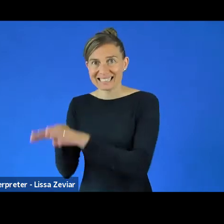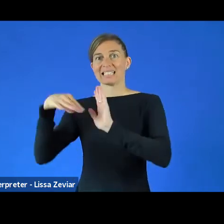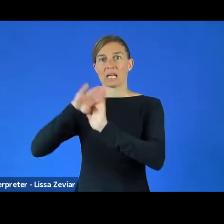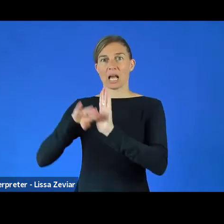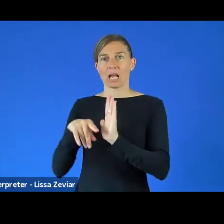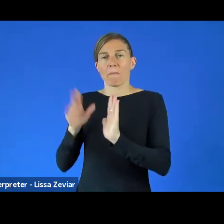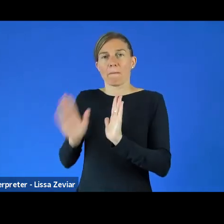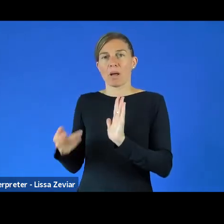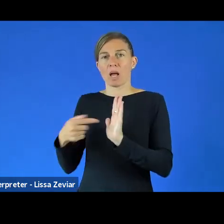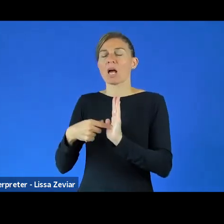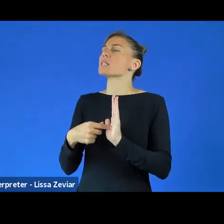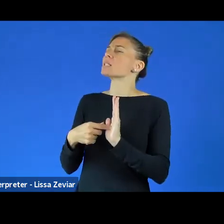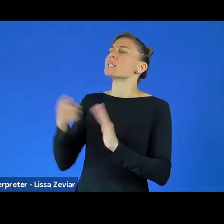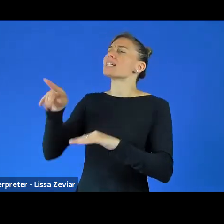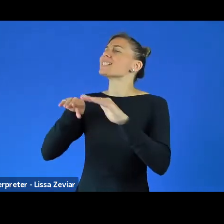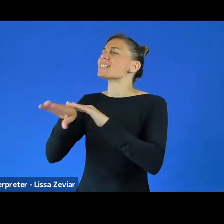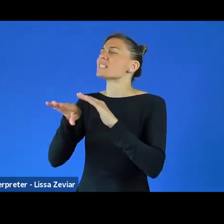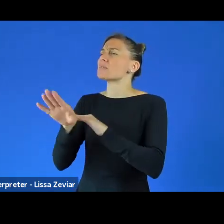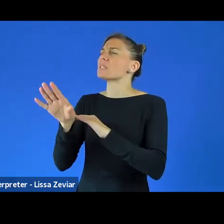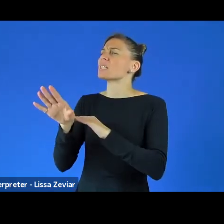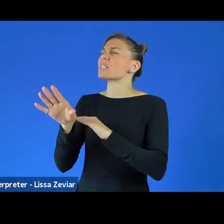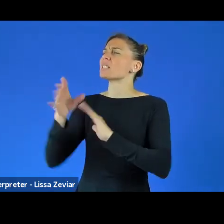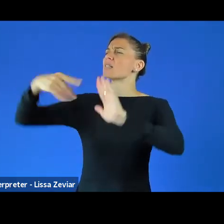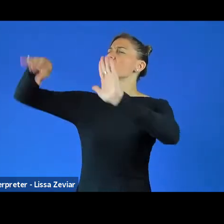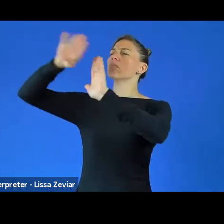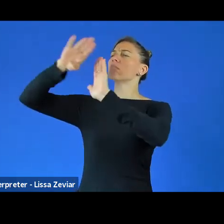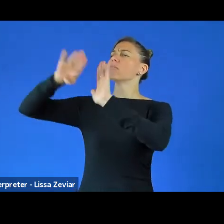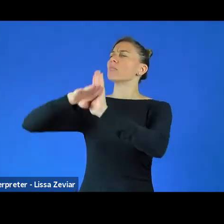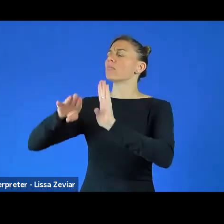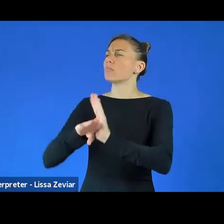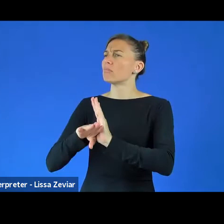when this information is not digitally provided.